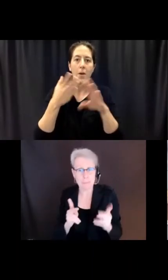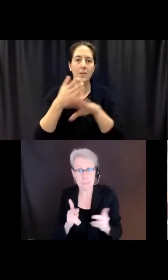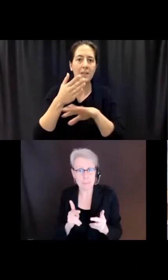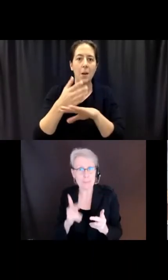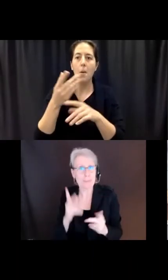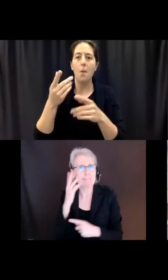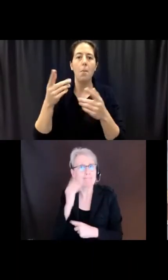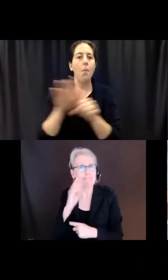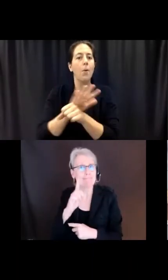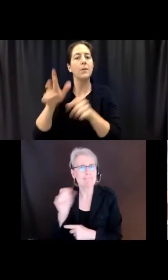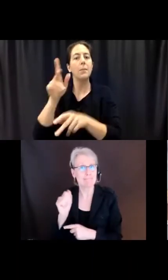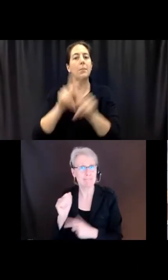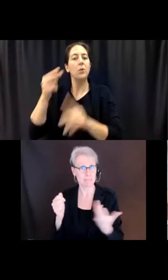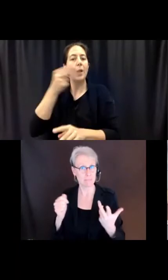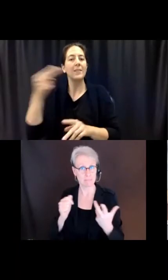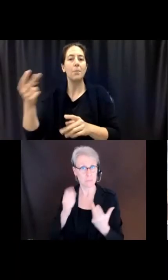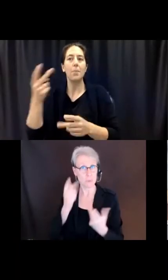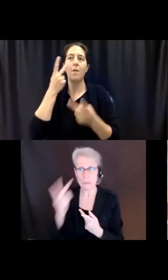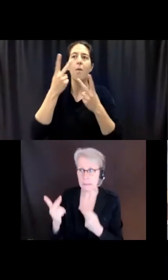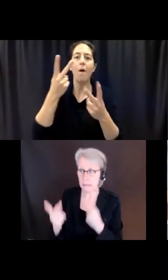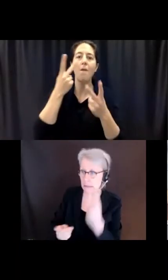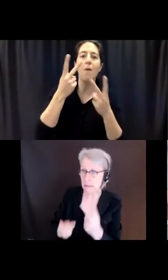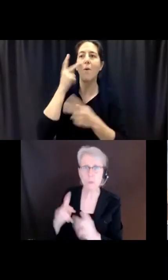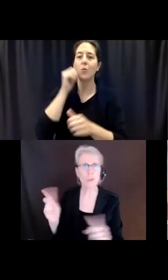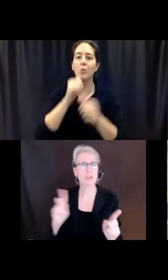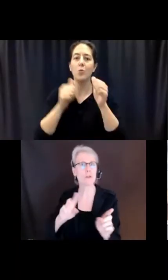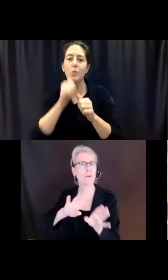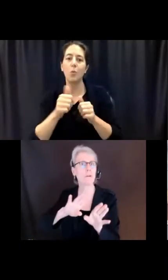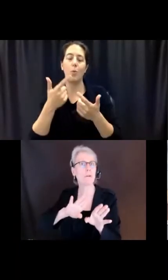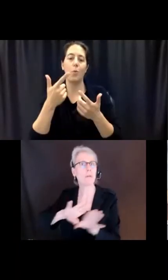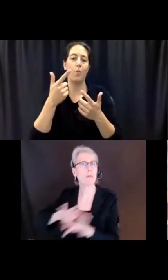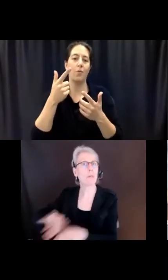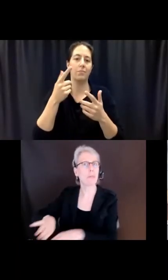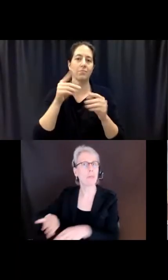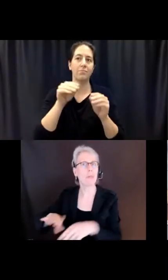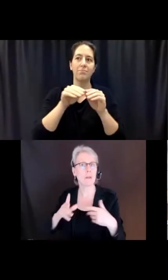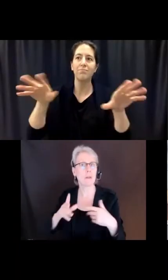BUSINESSES OR GOVERNMENTS OR CORPORATIONS TO UNDERSTAND THE NEED AND THE IMPORTANCE